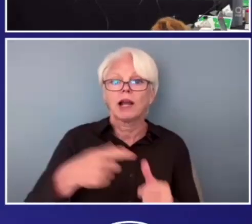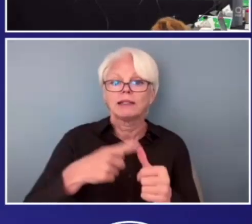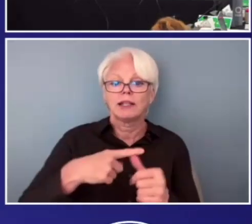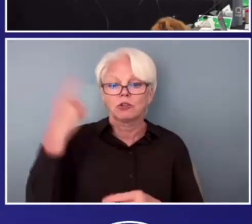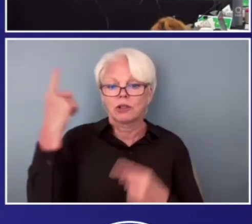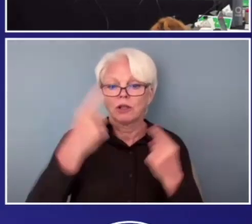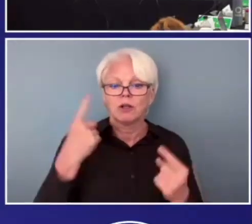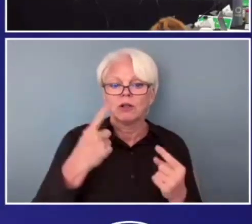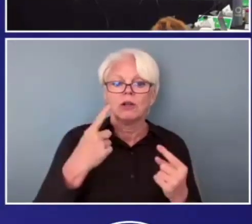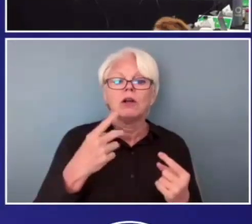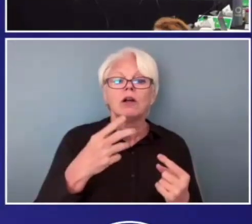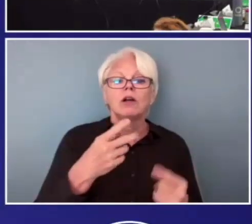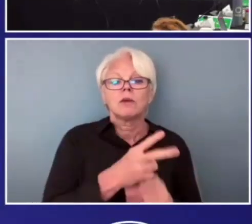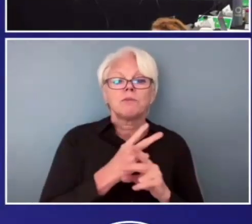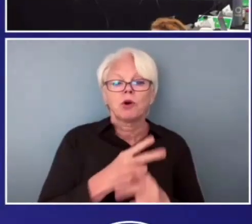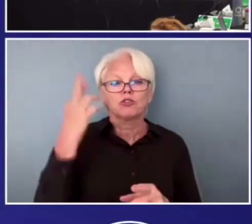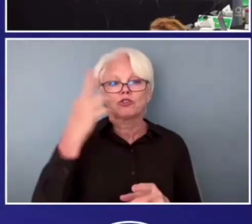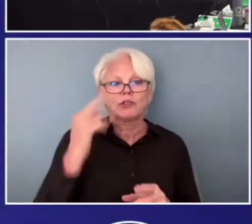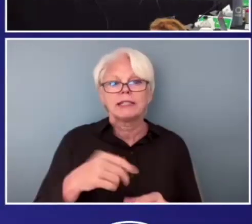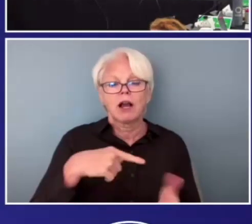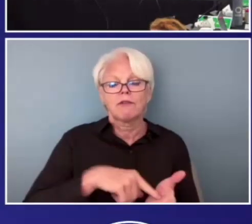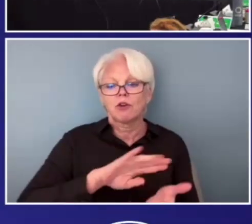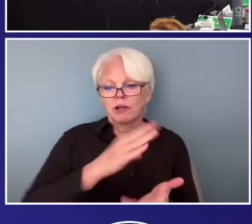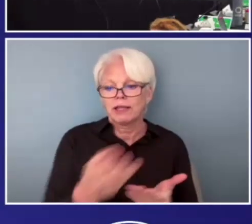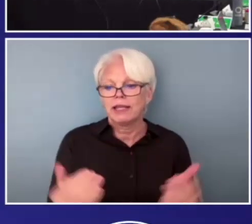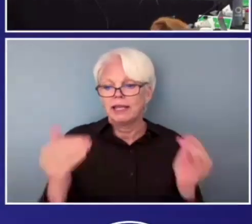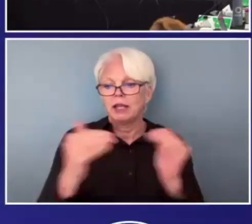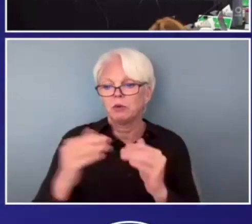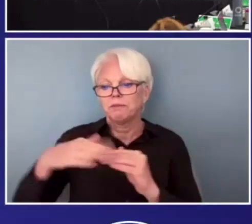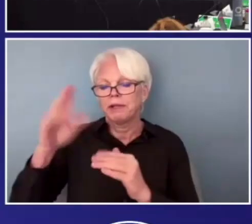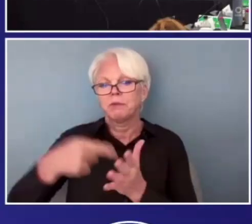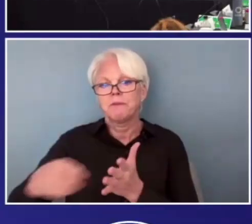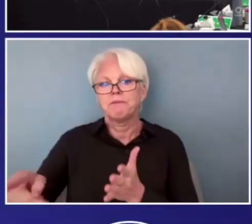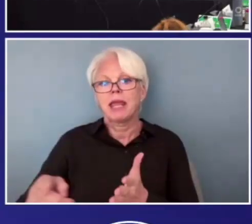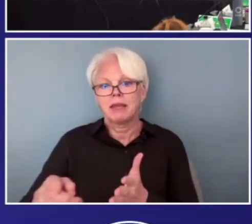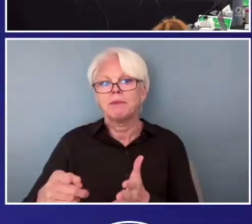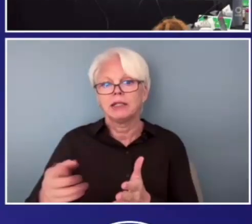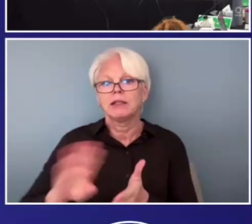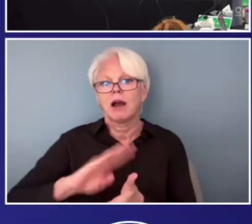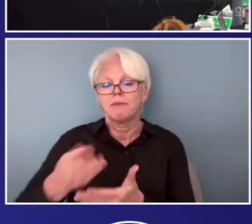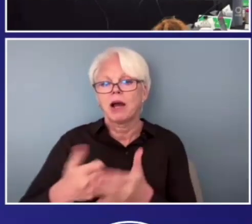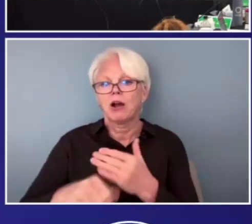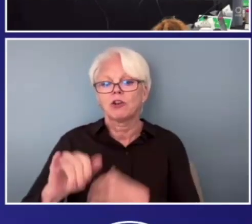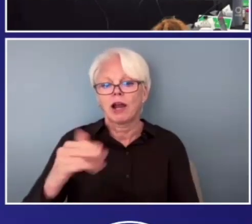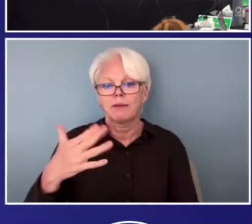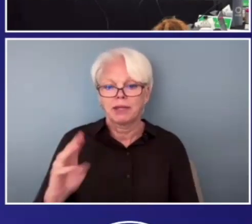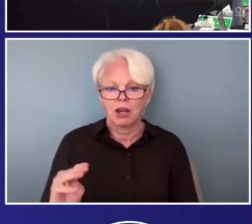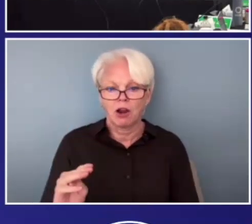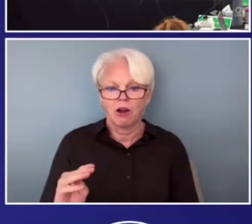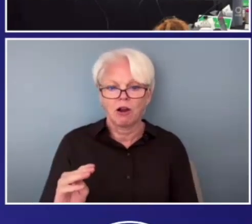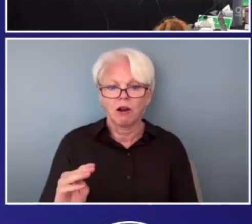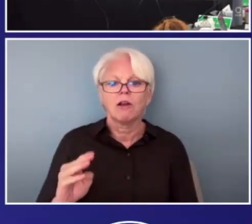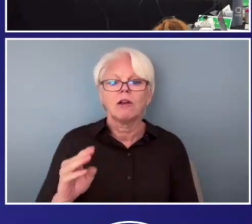affordable amount equal to the minimum payment amount under the IBR Plan, except that if this amount is less than $5. So you want us to put the clarifying date there?